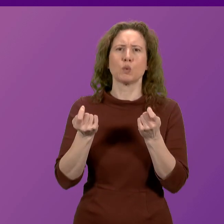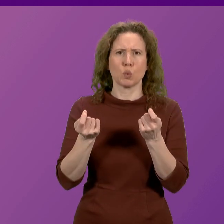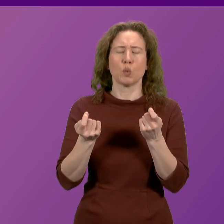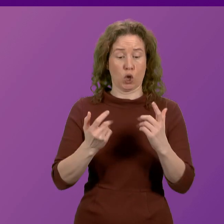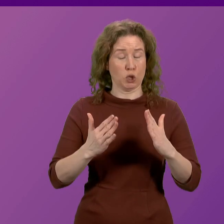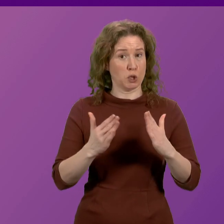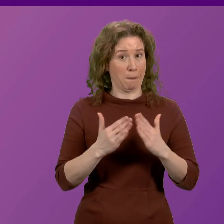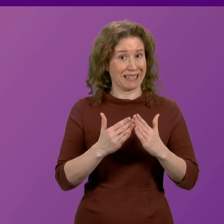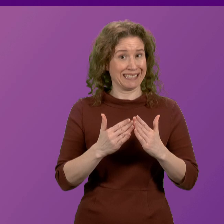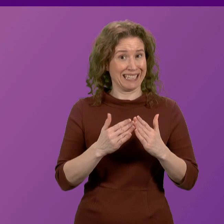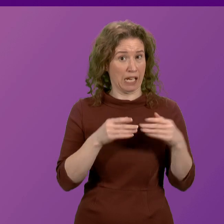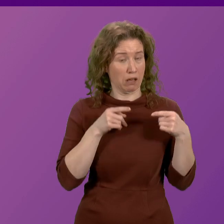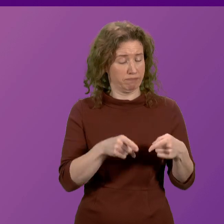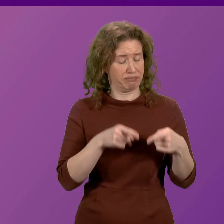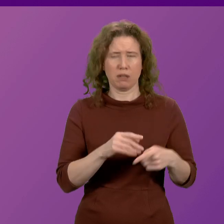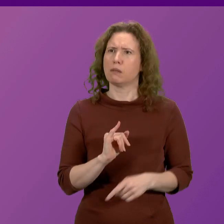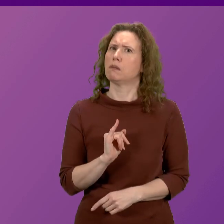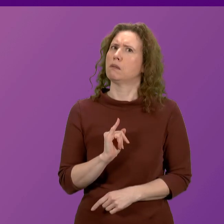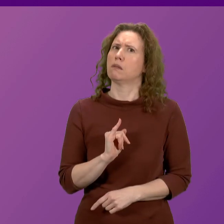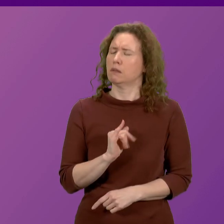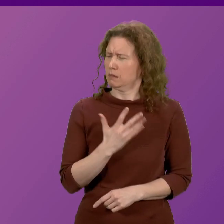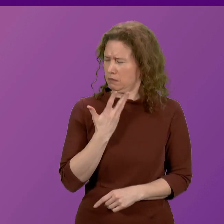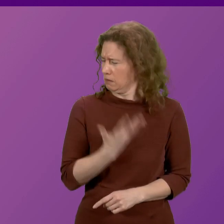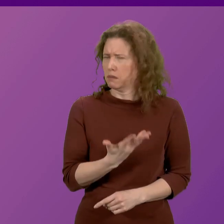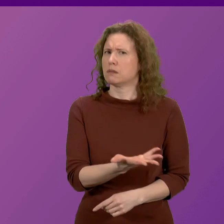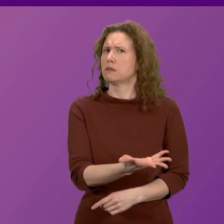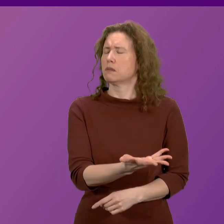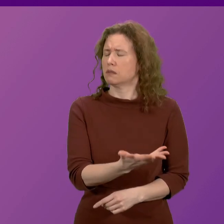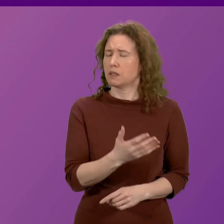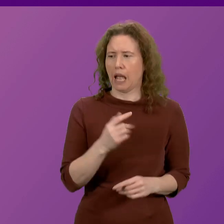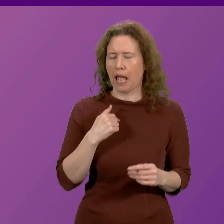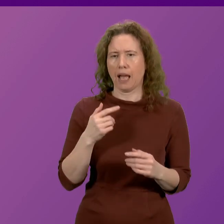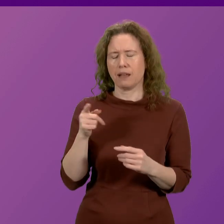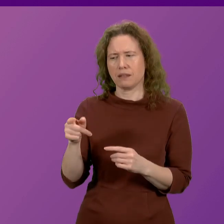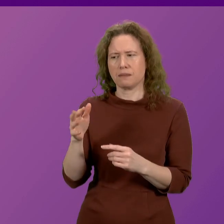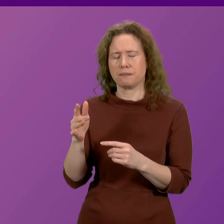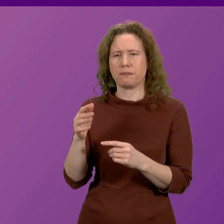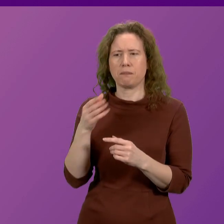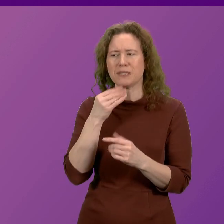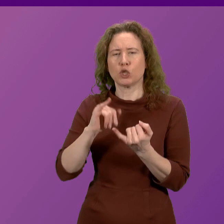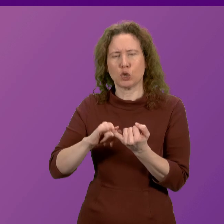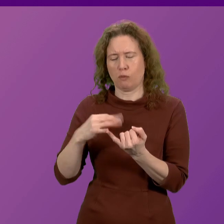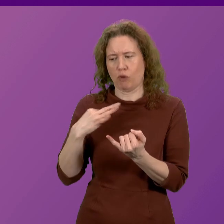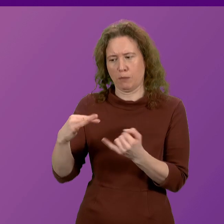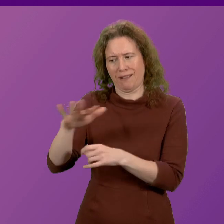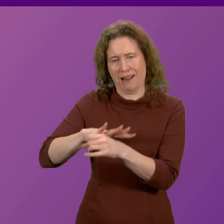abuse is abhorrent. Mr Stewart represents the region of which my constituency is a